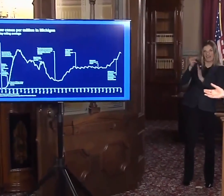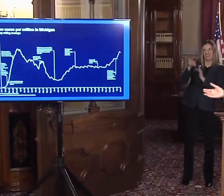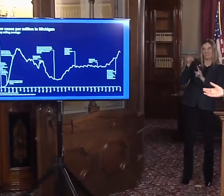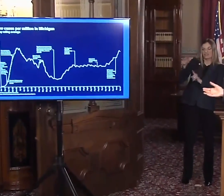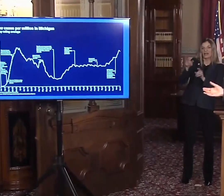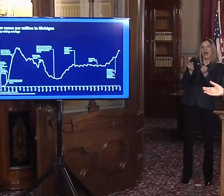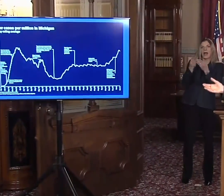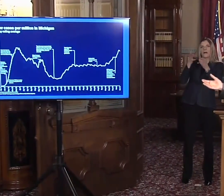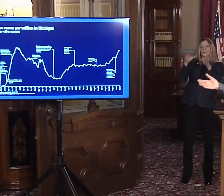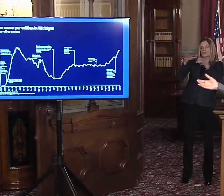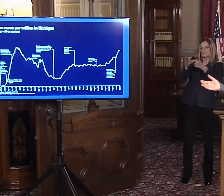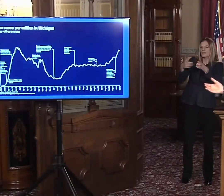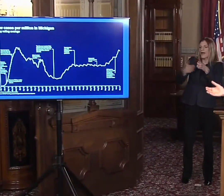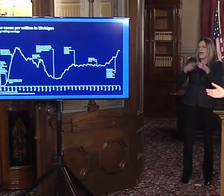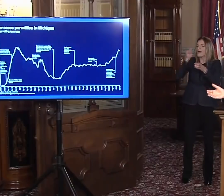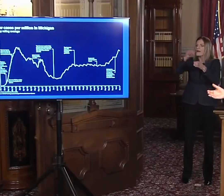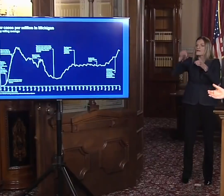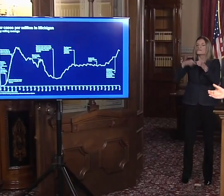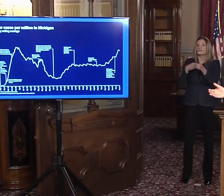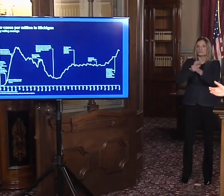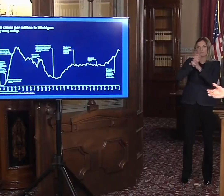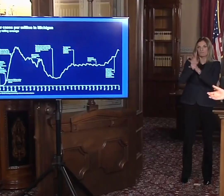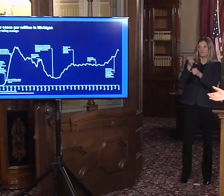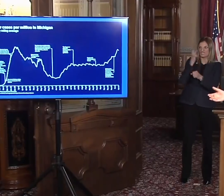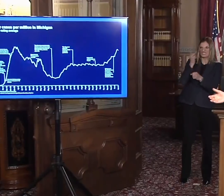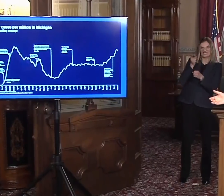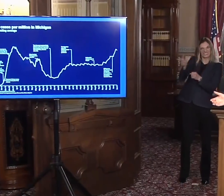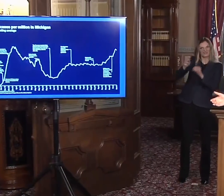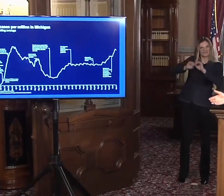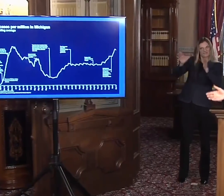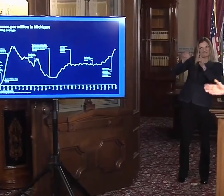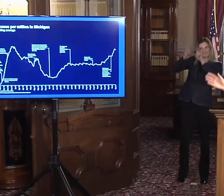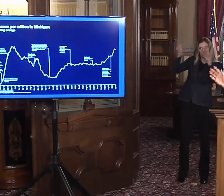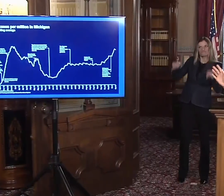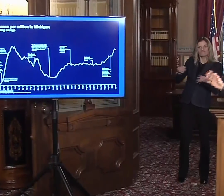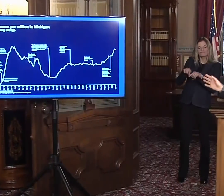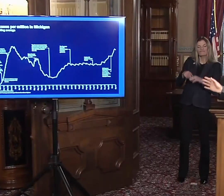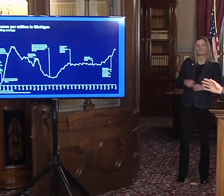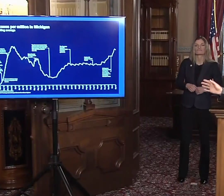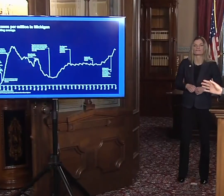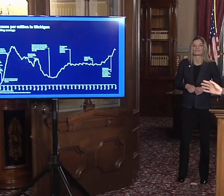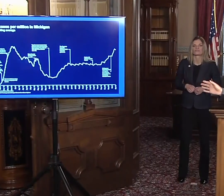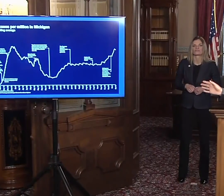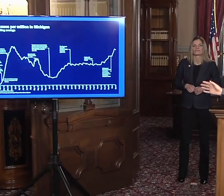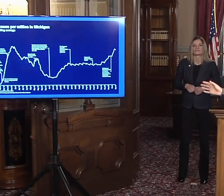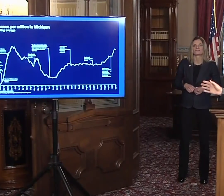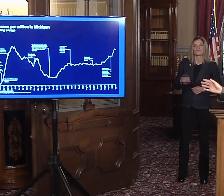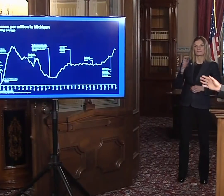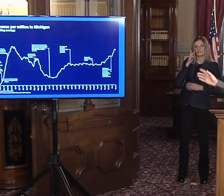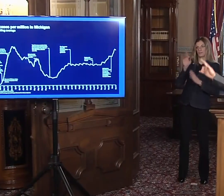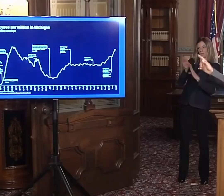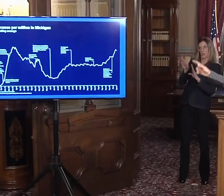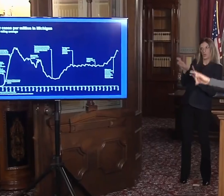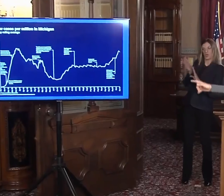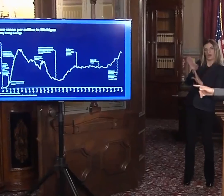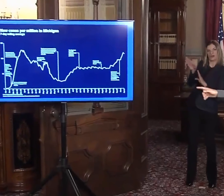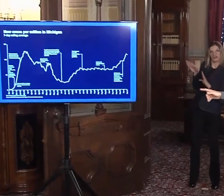THIS GRAPH SHOWS OUR CASES PER MILLION LINED UP WITH ACTIONS THAT MY ADMINISTRATION HAS TAKEN